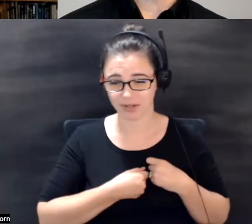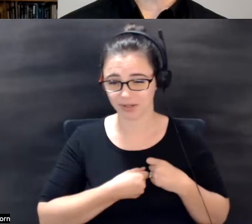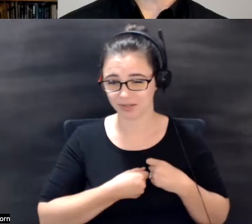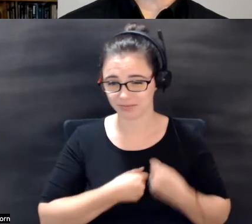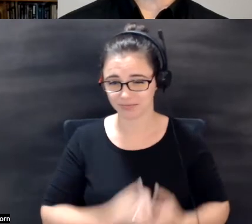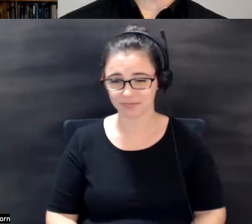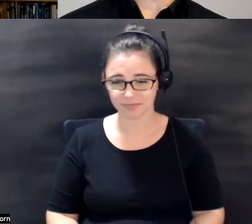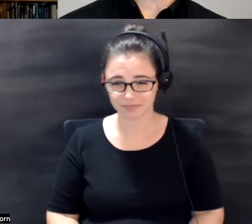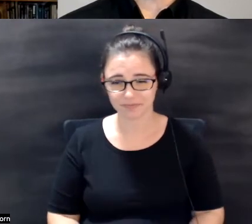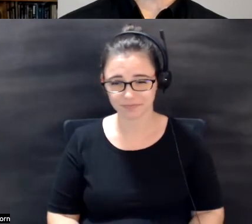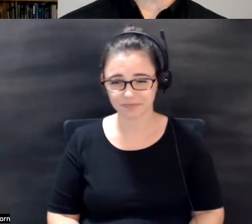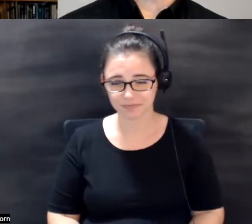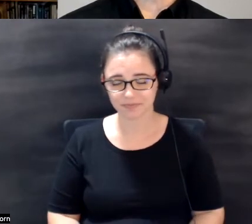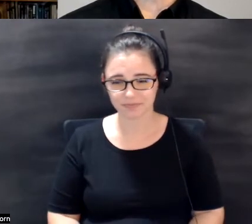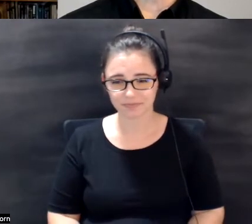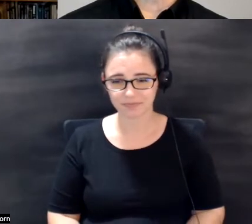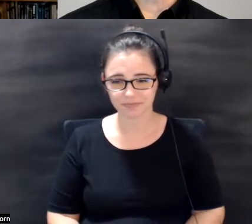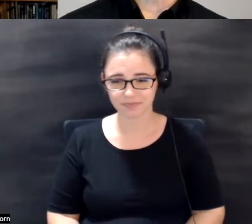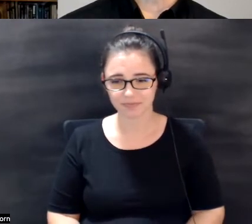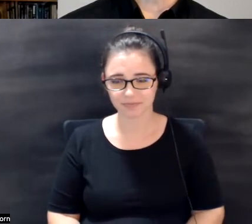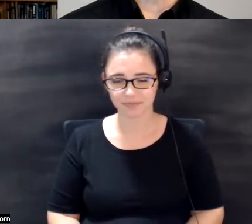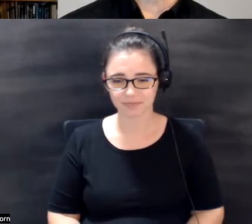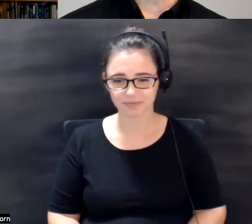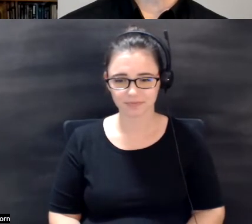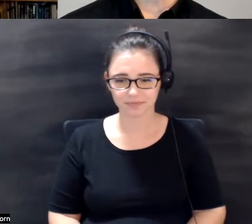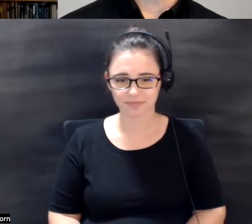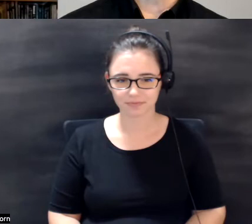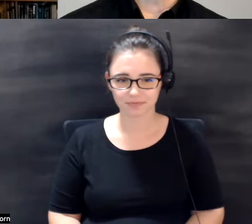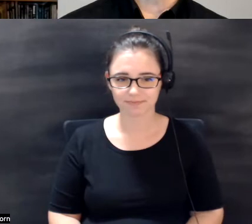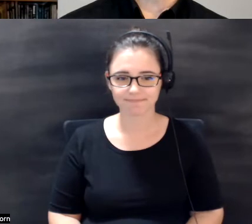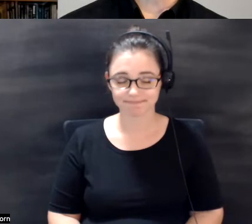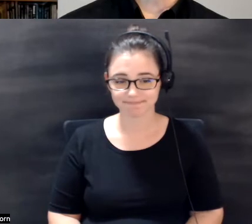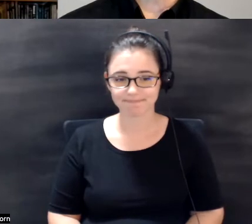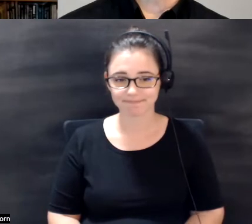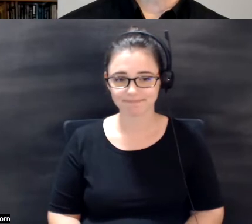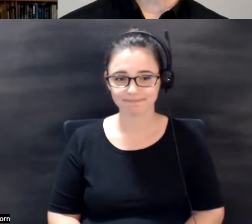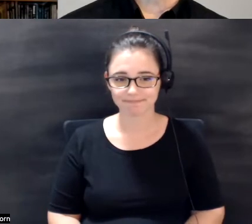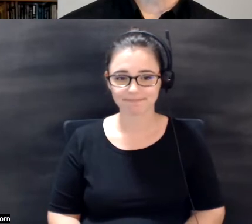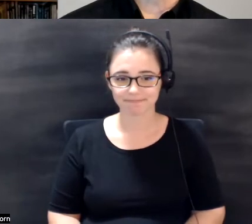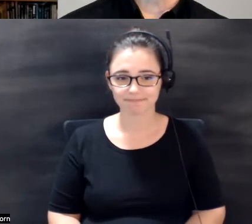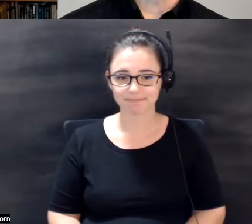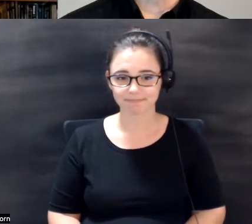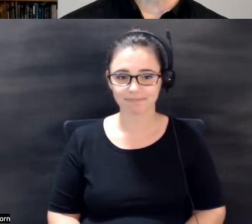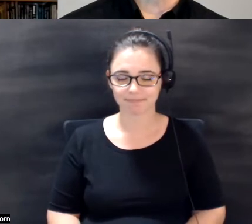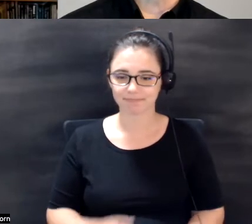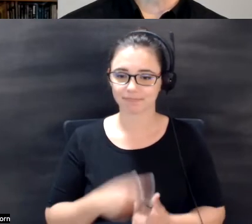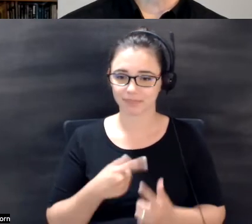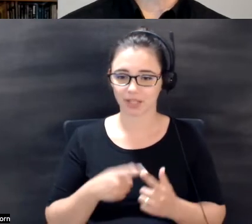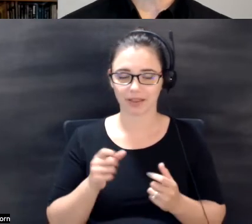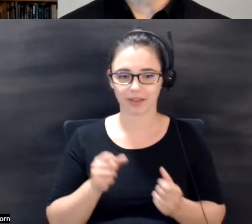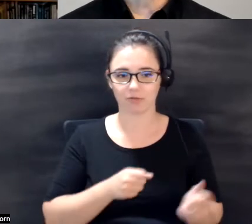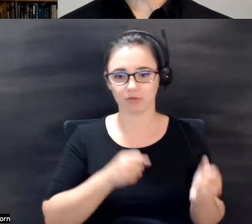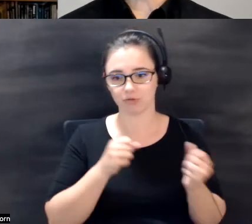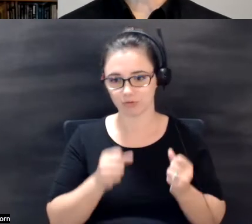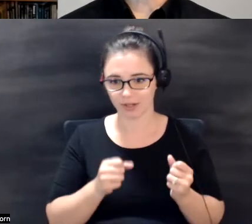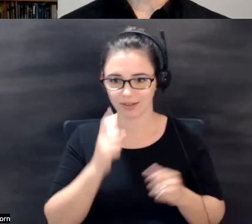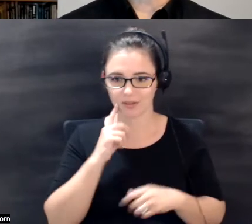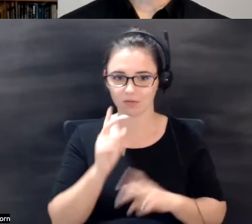Yeah. And then the strength of those who survived,